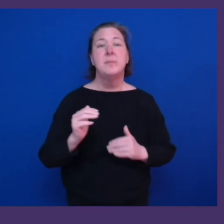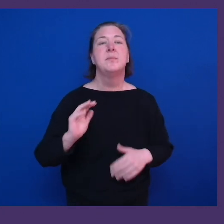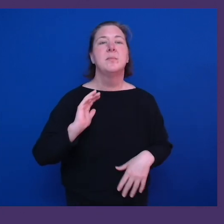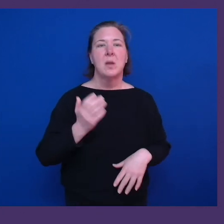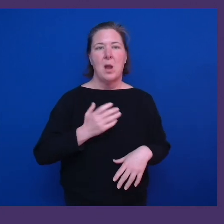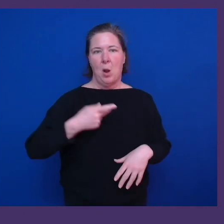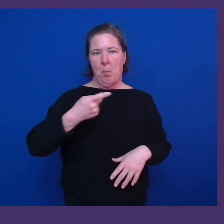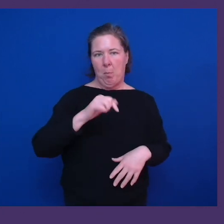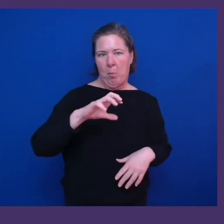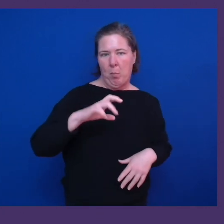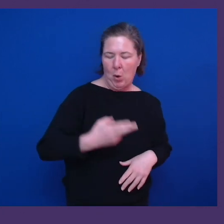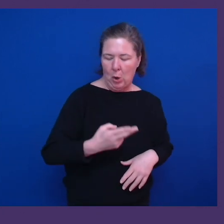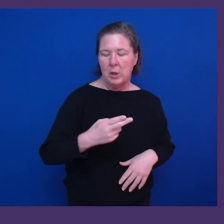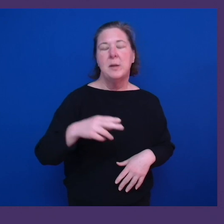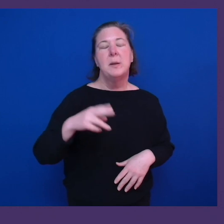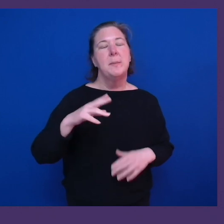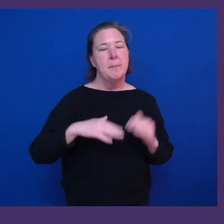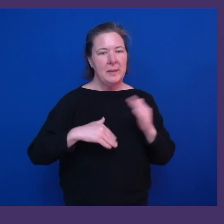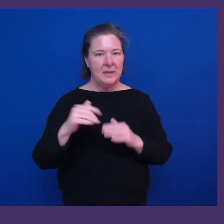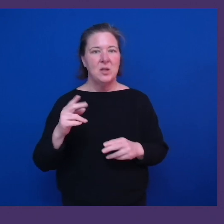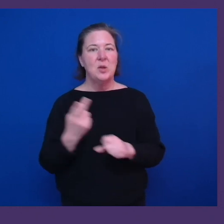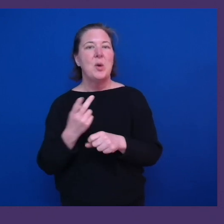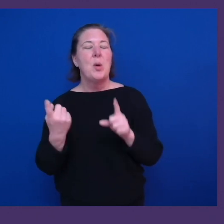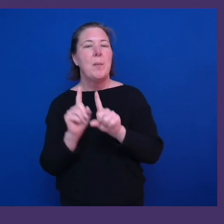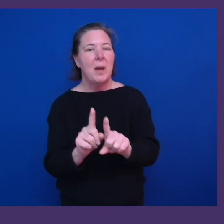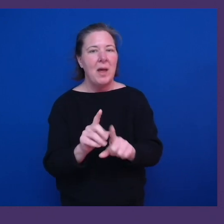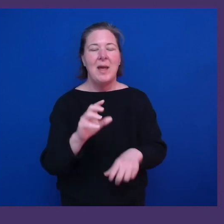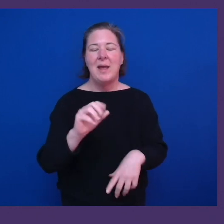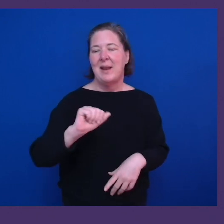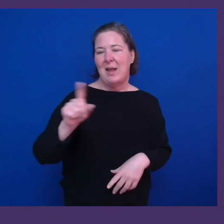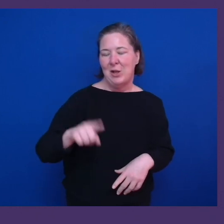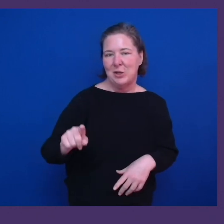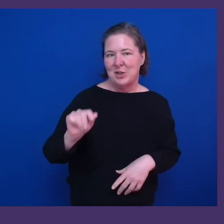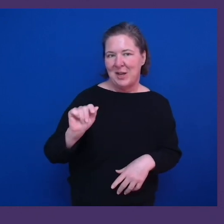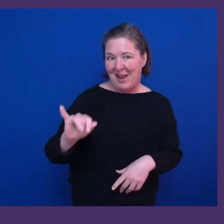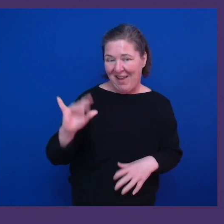and Azure AI Search. And like I mentioned, I think grounding is really the key